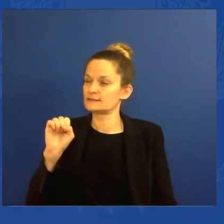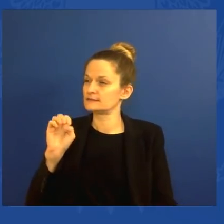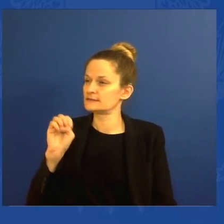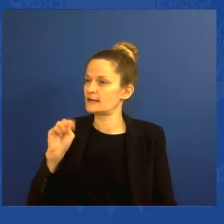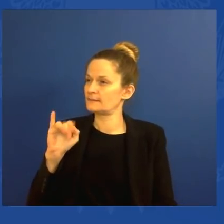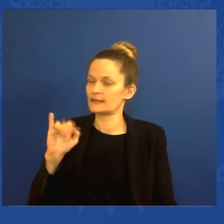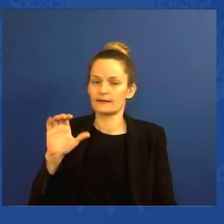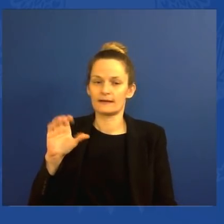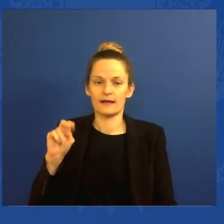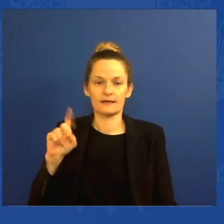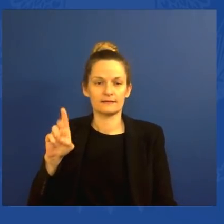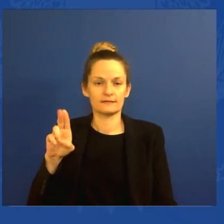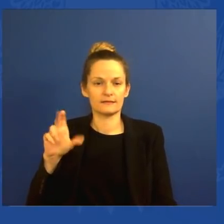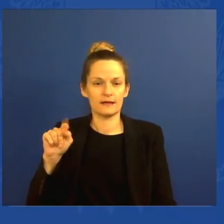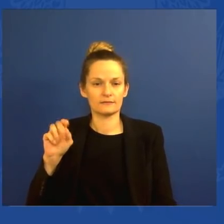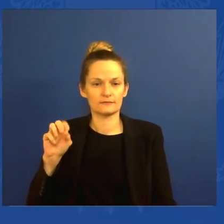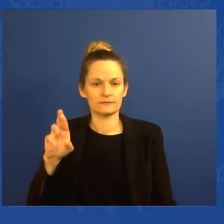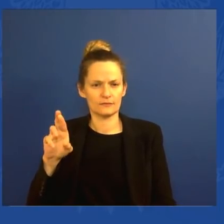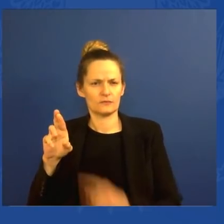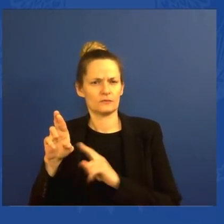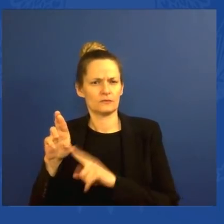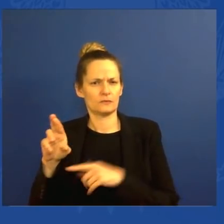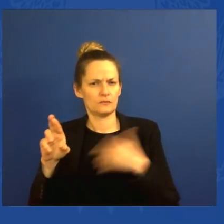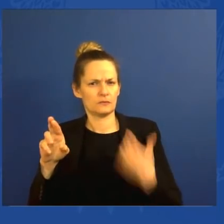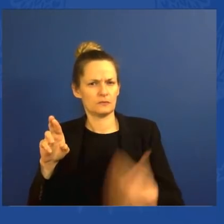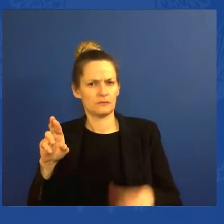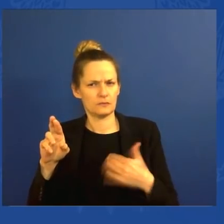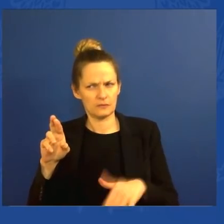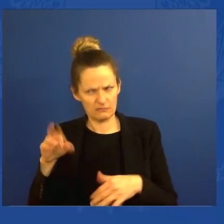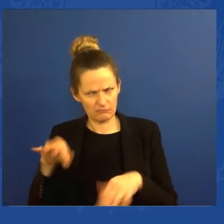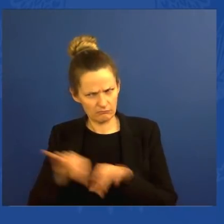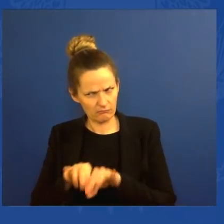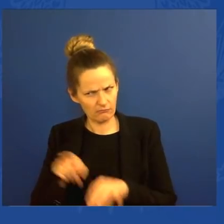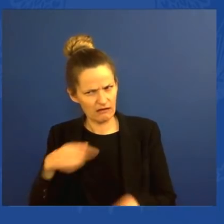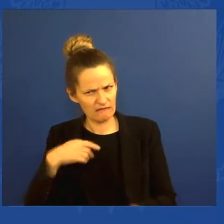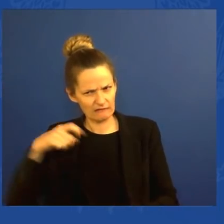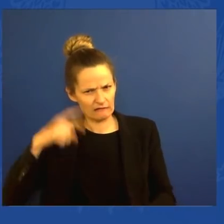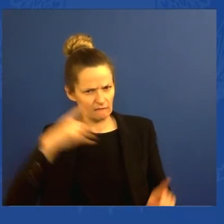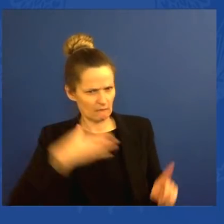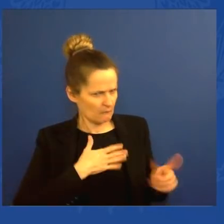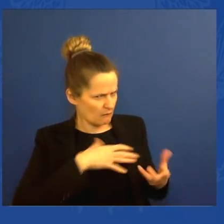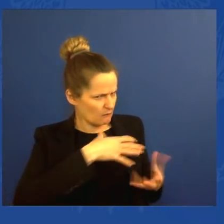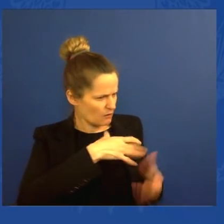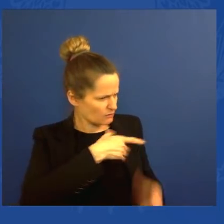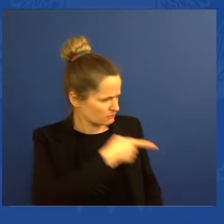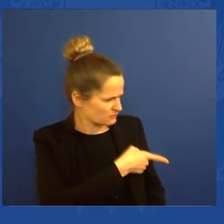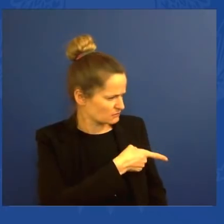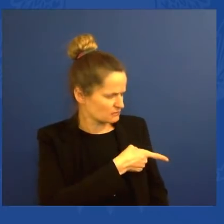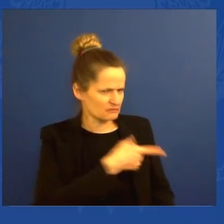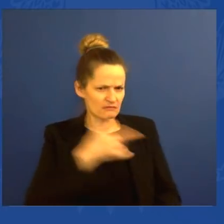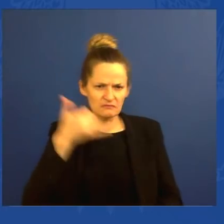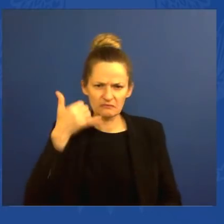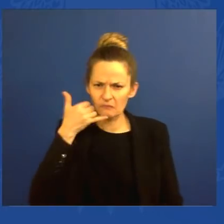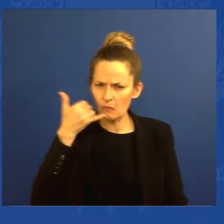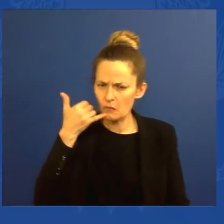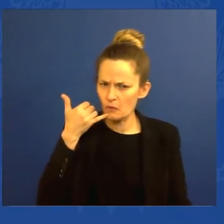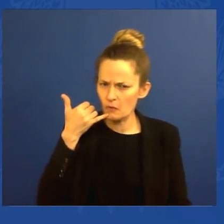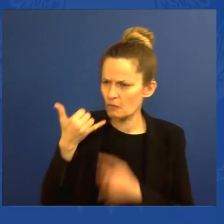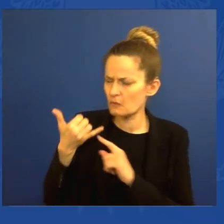or whether your automobile functioned. And it's not that -- I think we -- they just took an awful lot for granted; we all did --